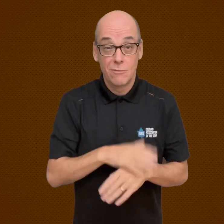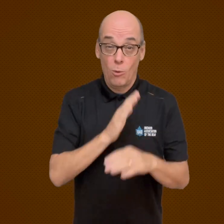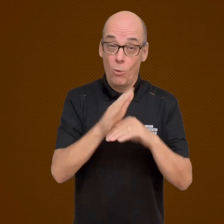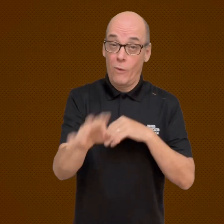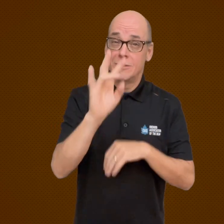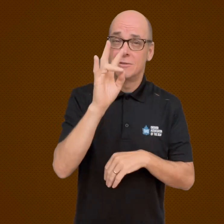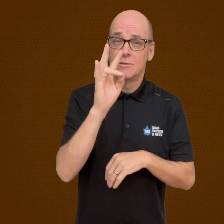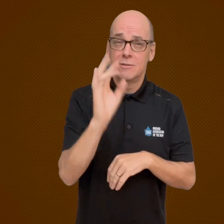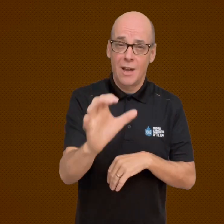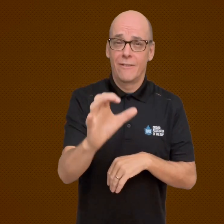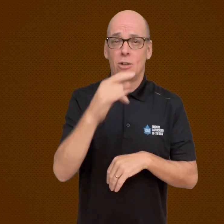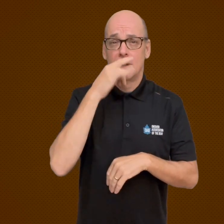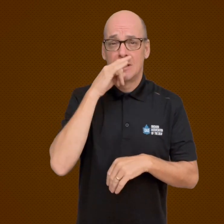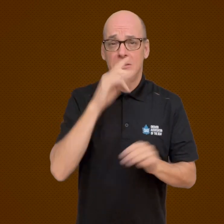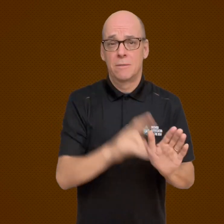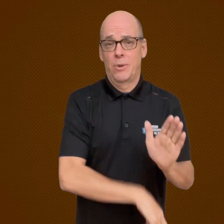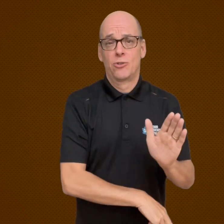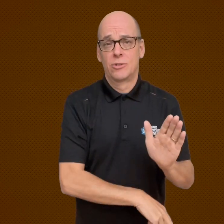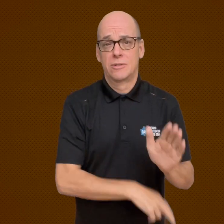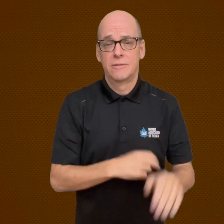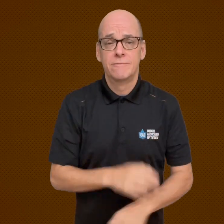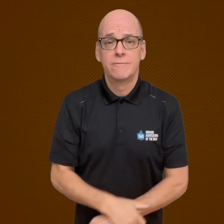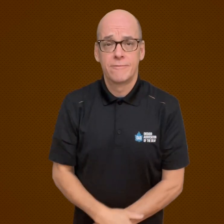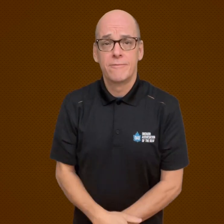over 700 children in unmarked graves were found at an institution in Saskatchewan.